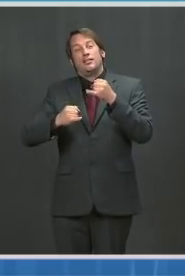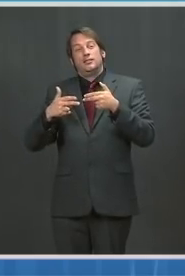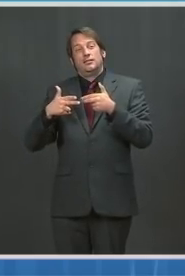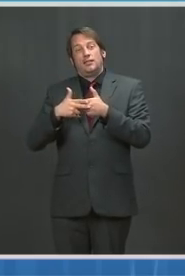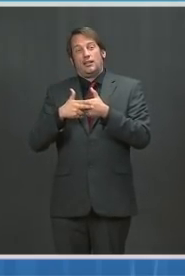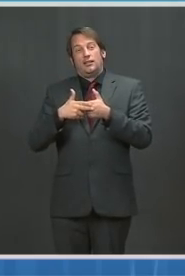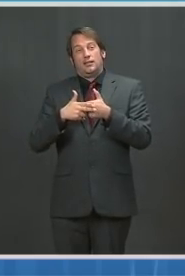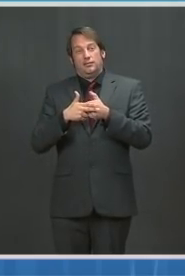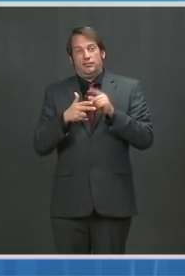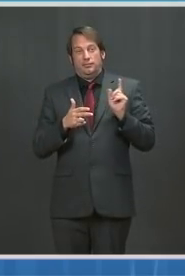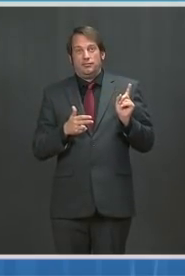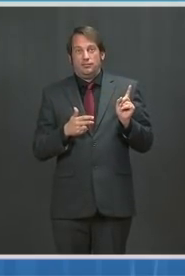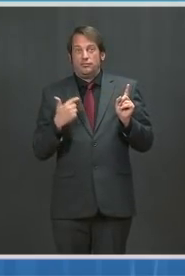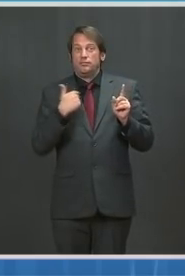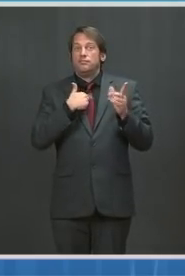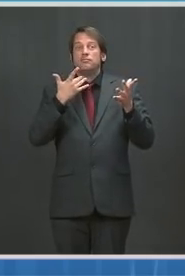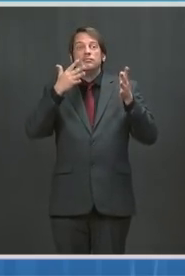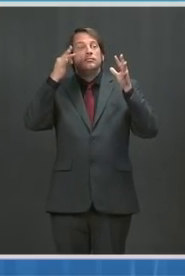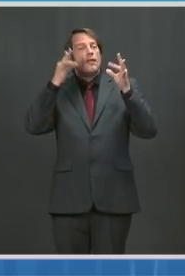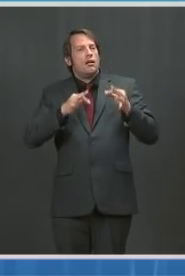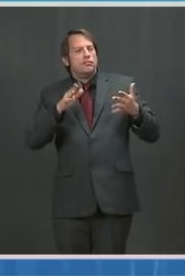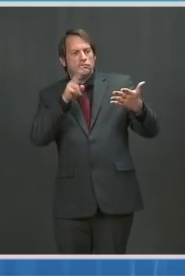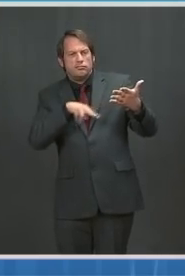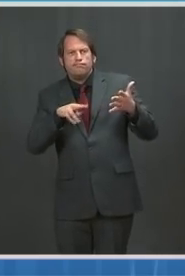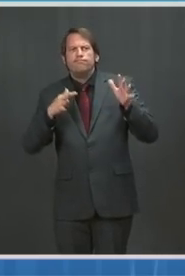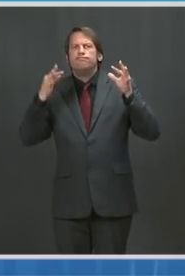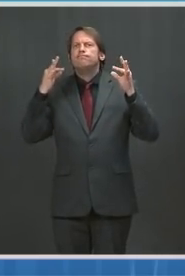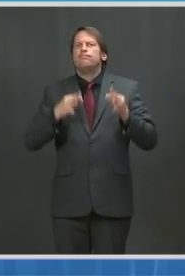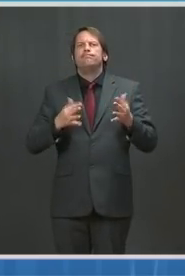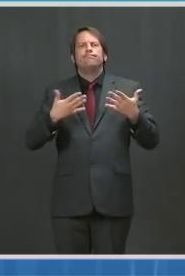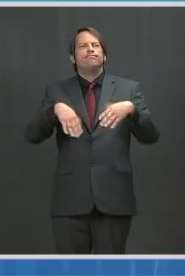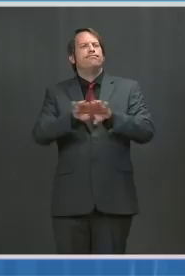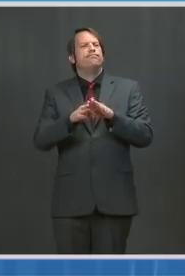we are still working out the precise correlate of immunity,